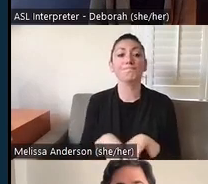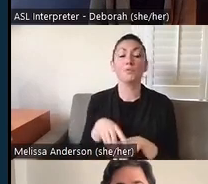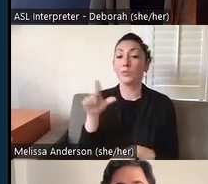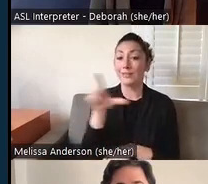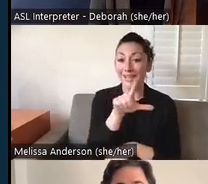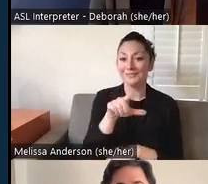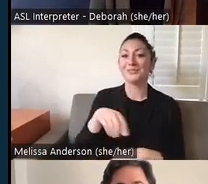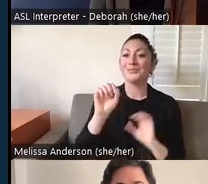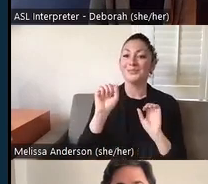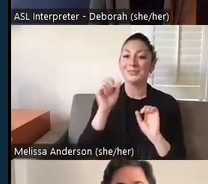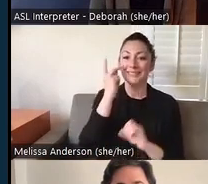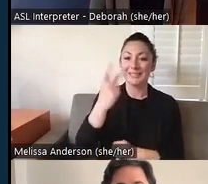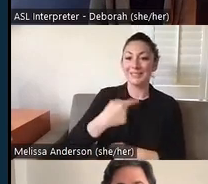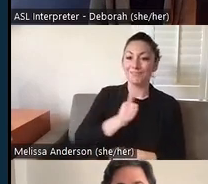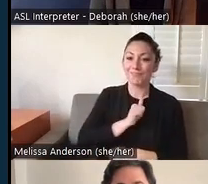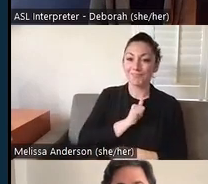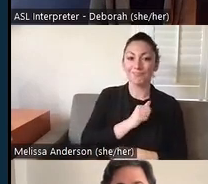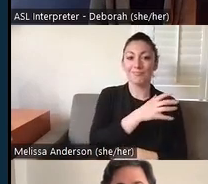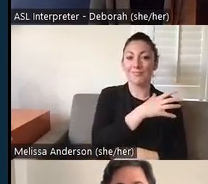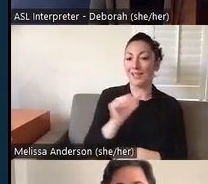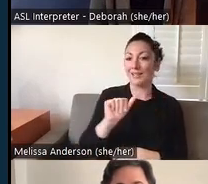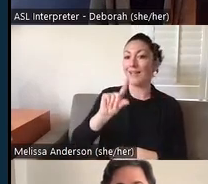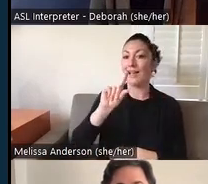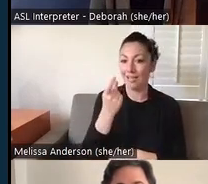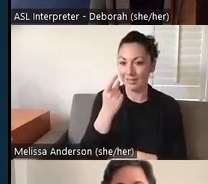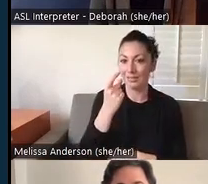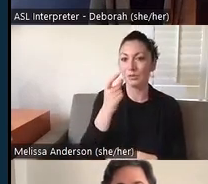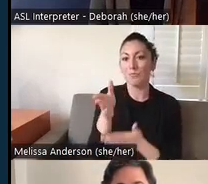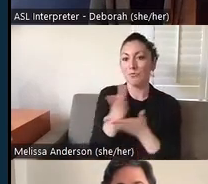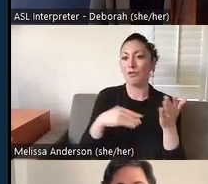I want to talk about who we collaborated with for our research team. This is our,